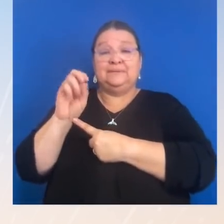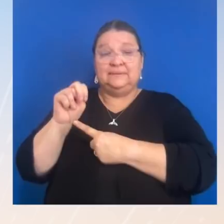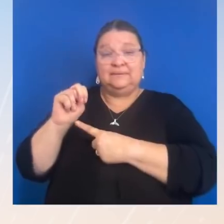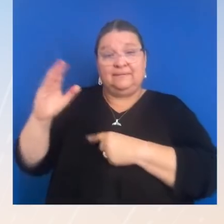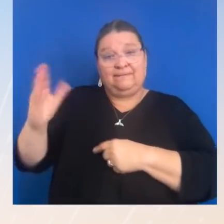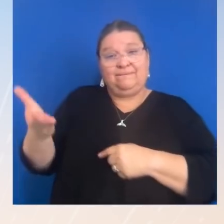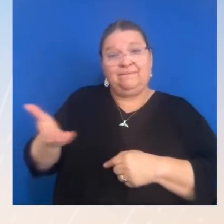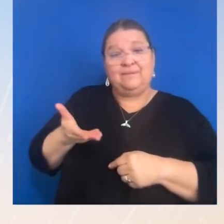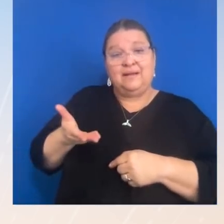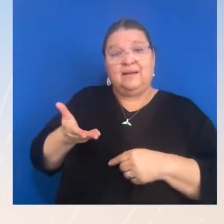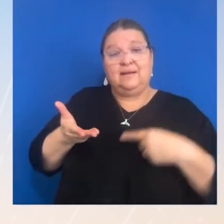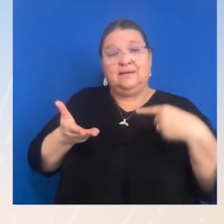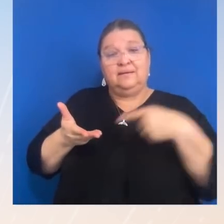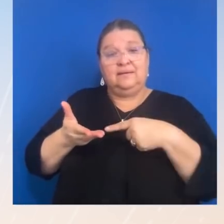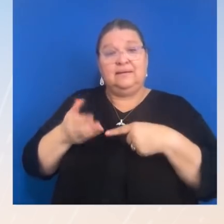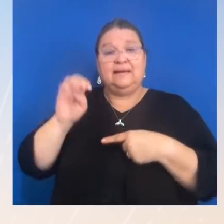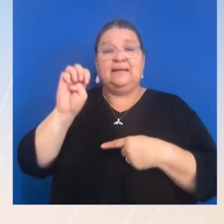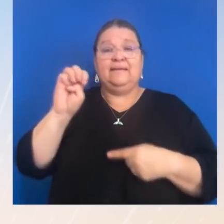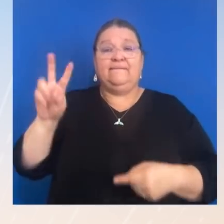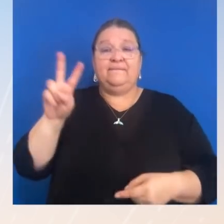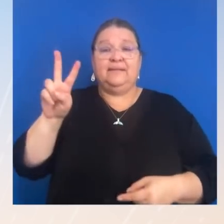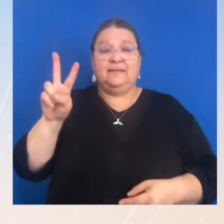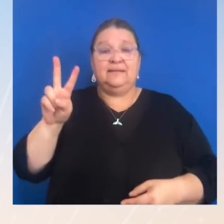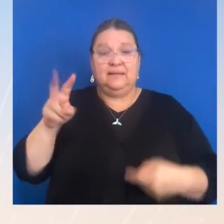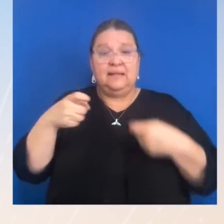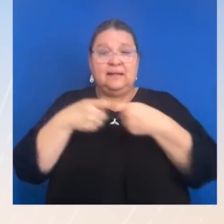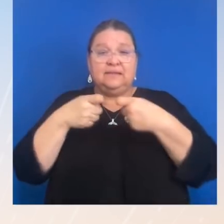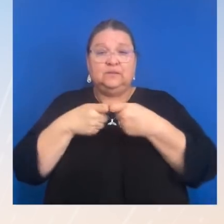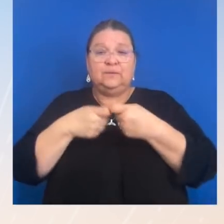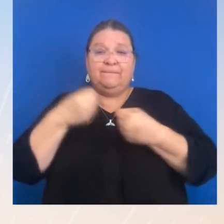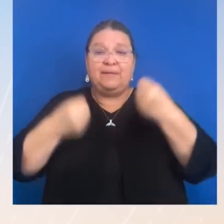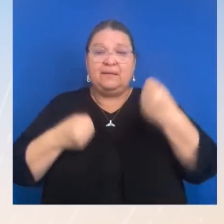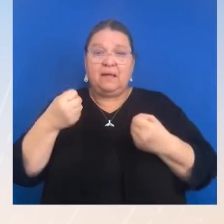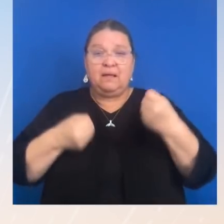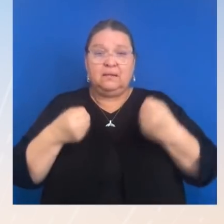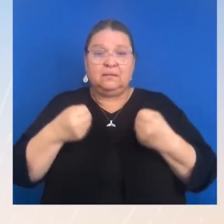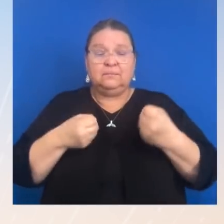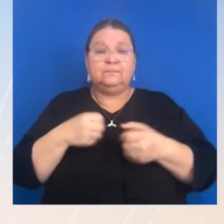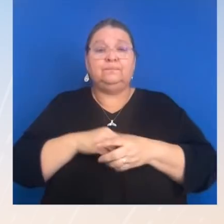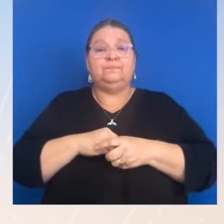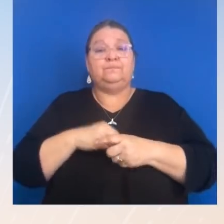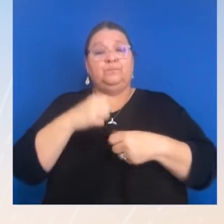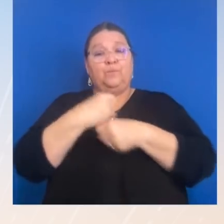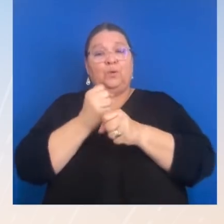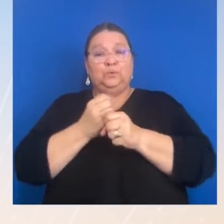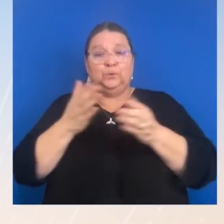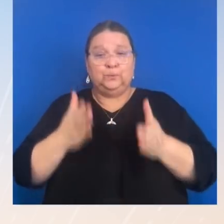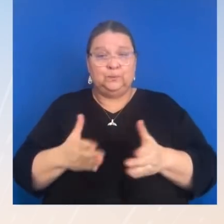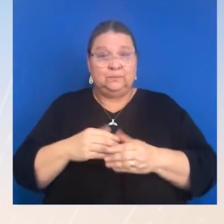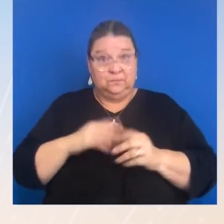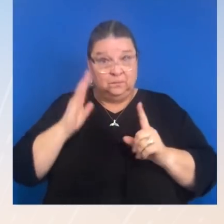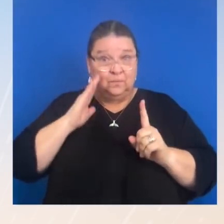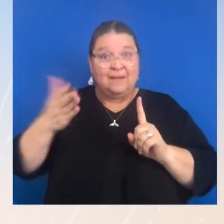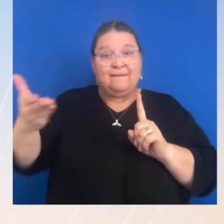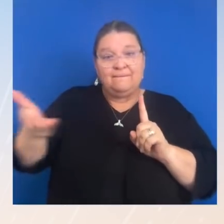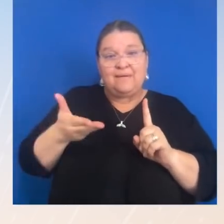the people who are the most affected by the Putin price hike? Ms. Psaki: Well, the oil and gas -- I have nothing to preview or predict